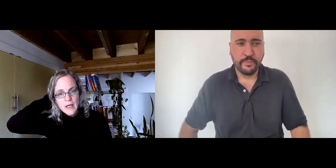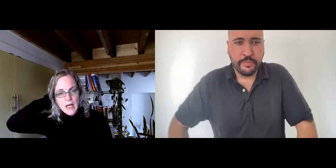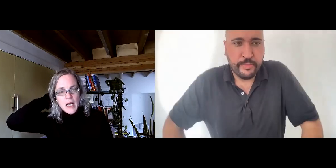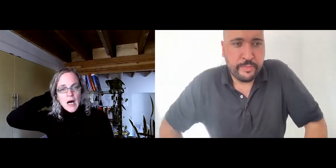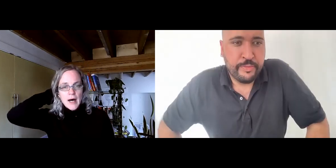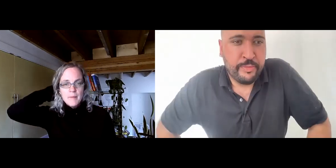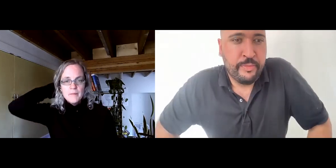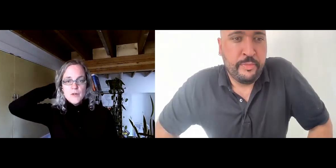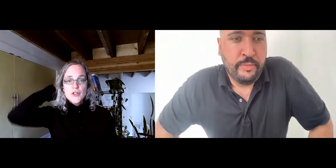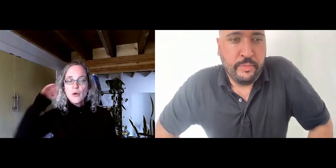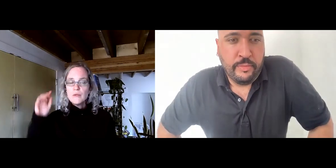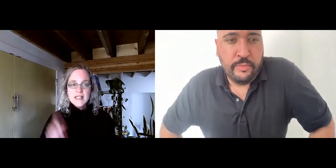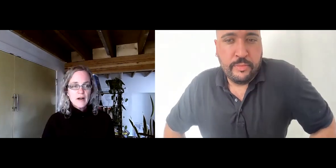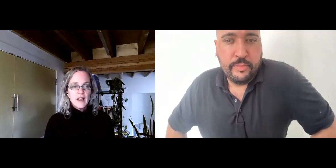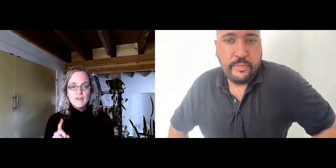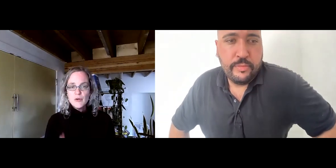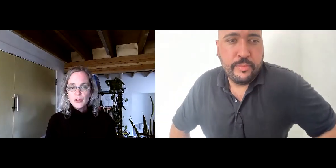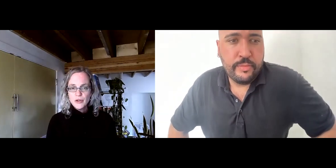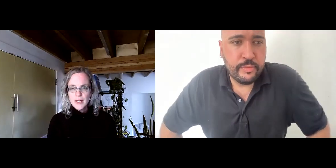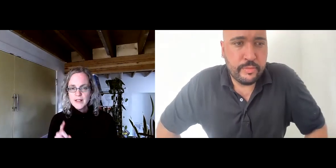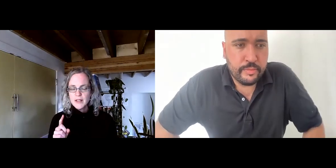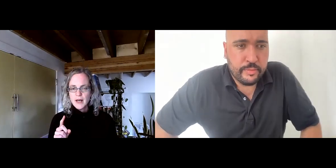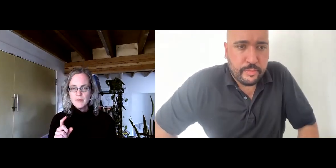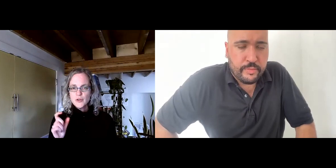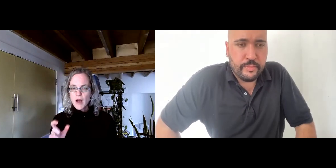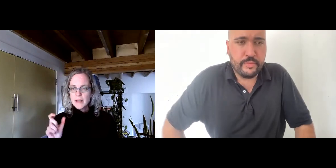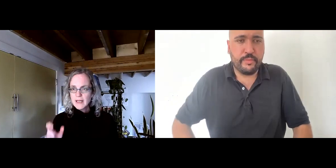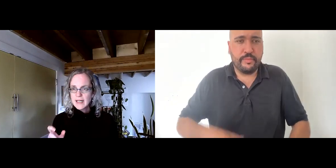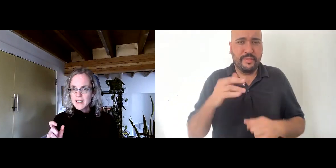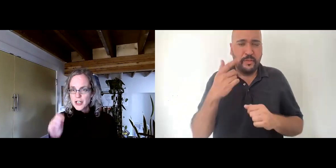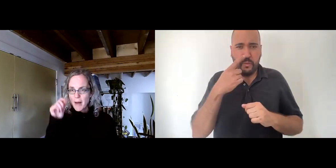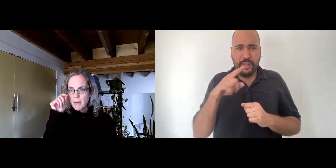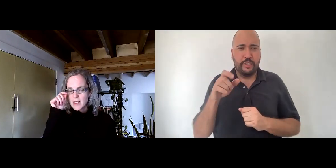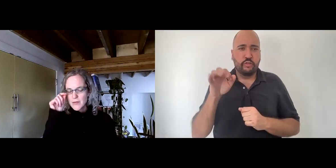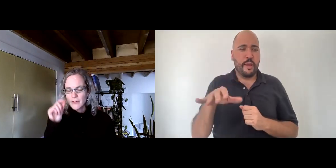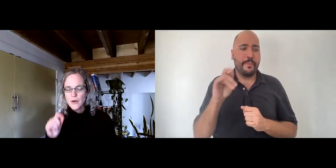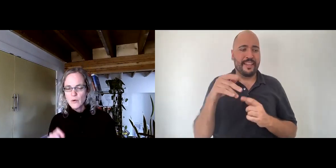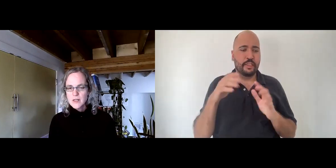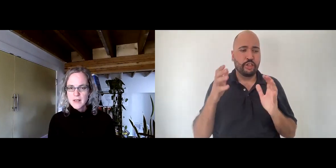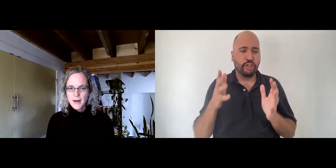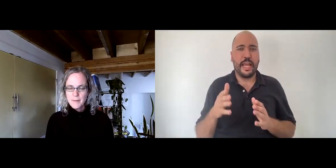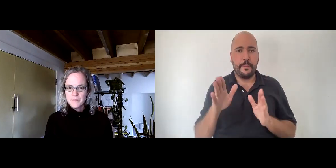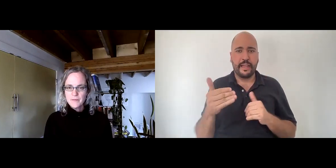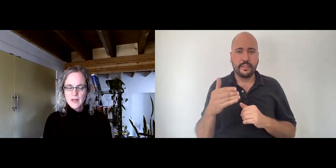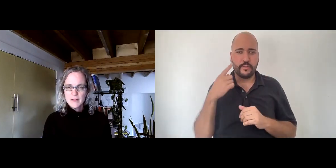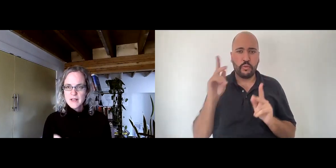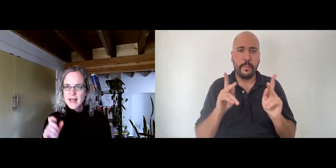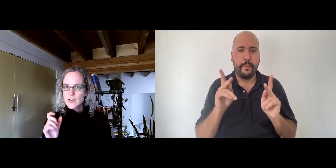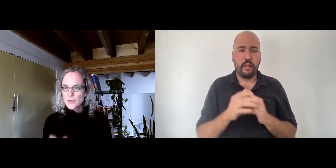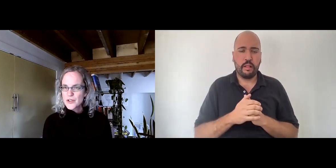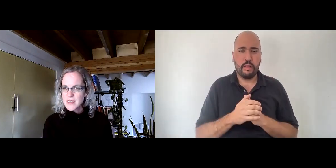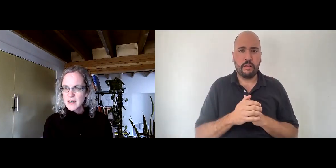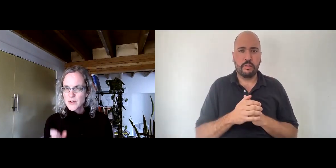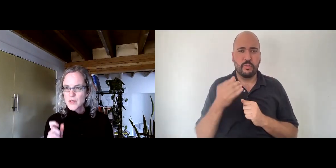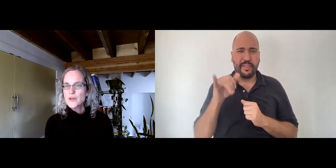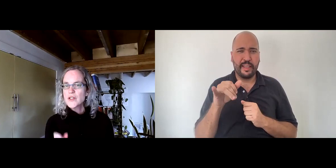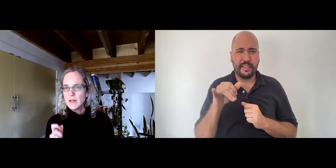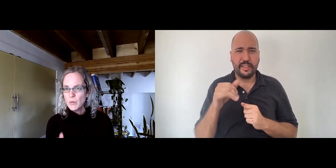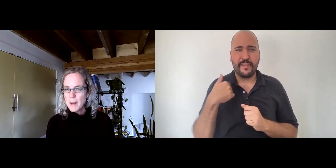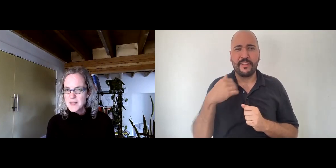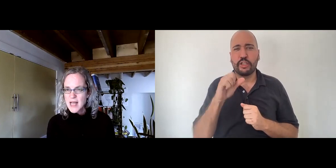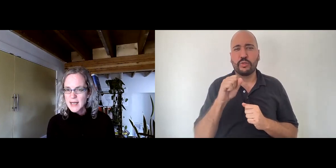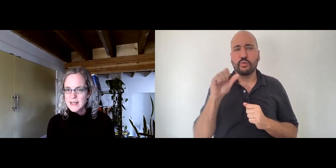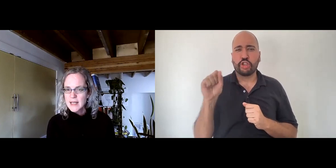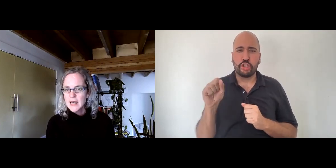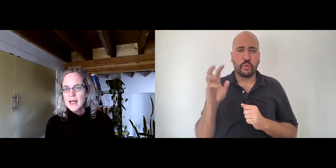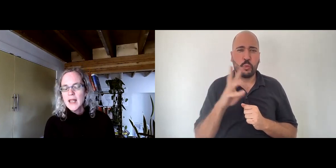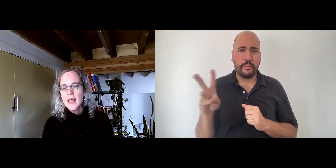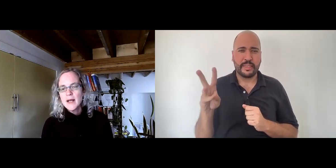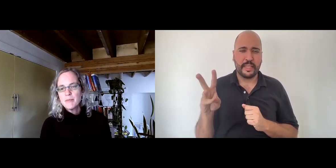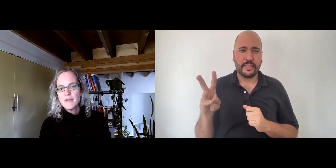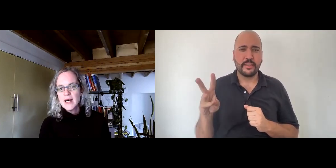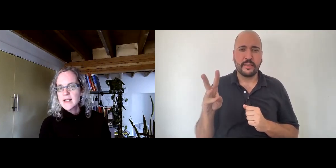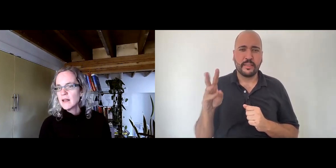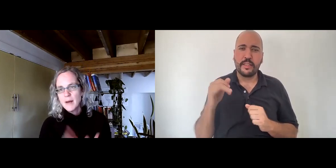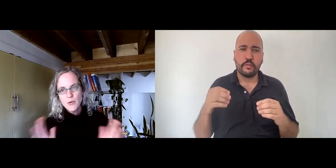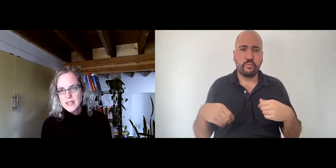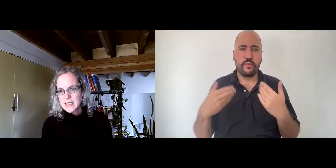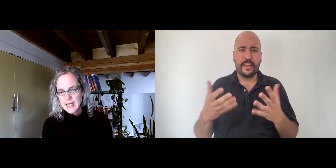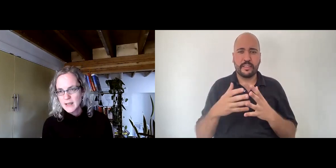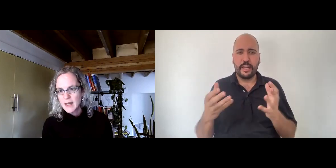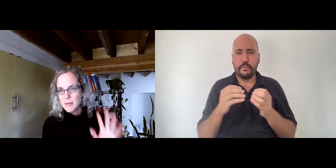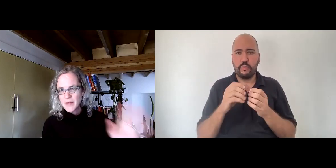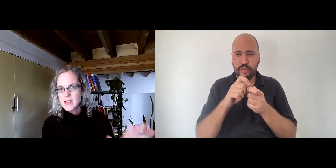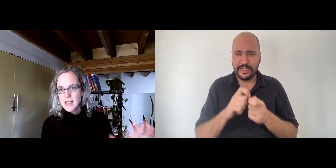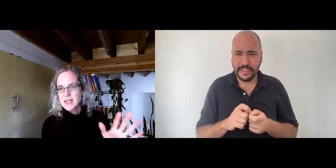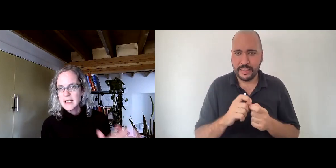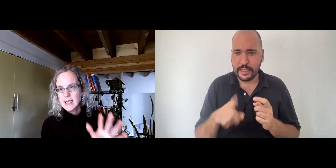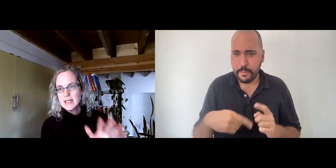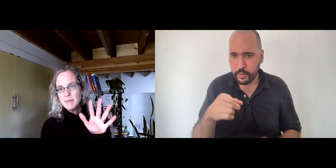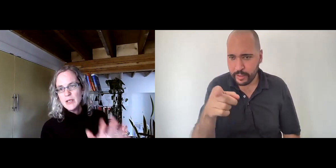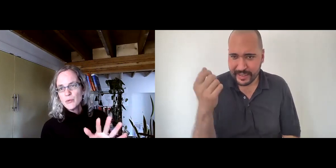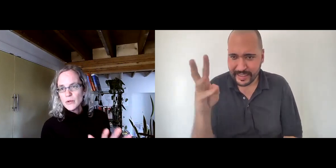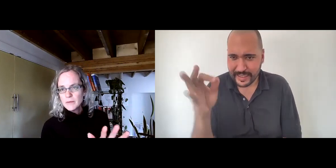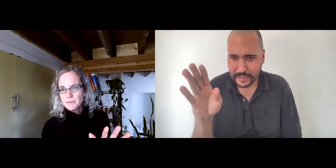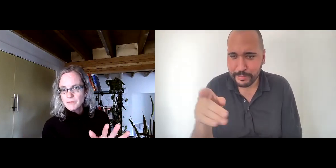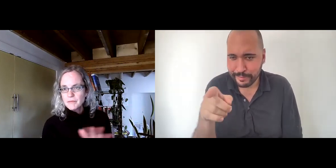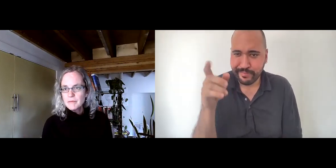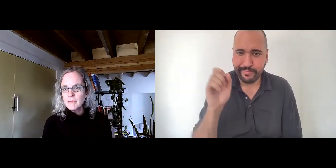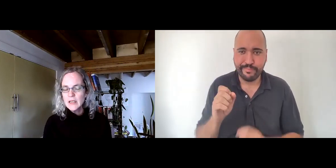So, Ciara, if you could drop a link in the chat box for folks to that social there's a social security website that provides a lot more detail about this 1619 B rule.